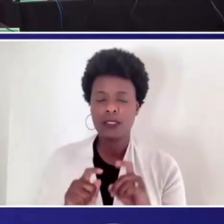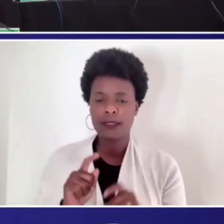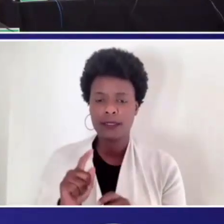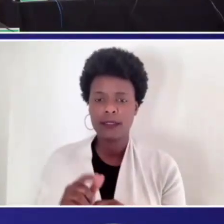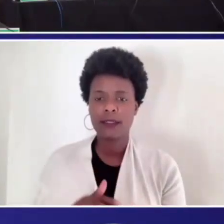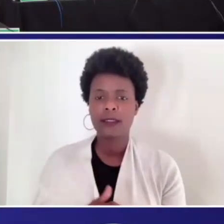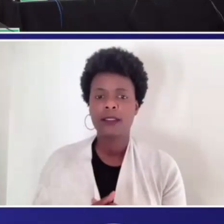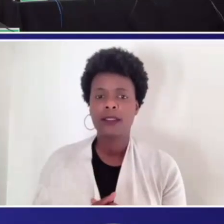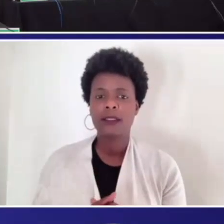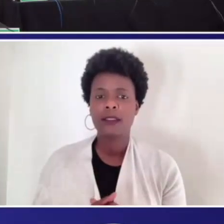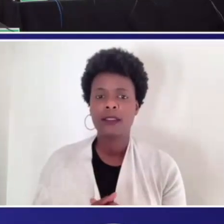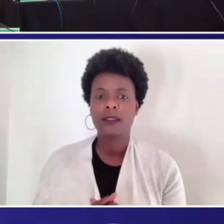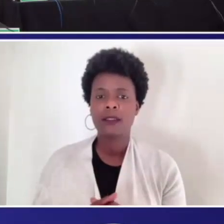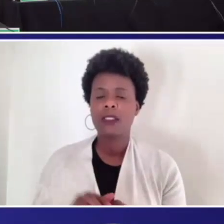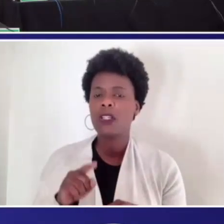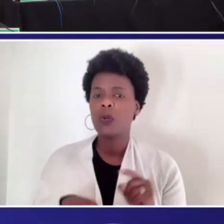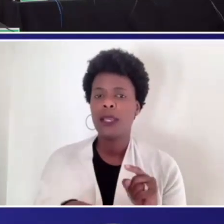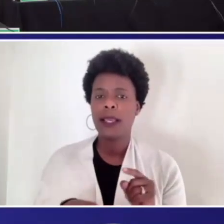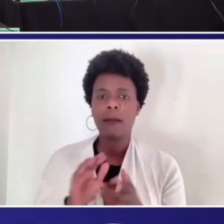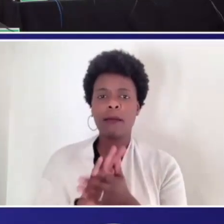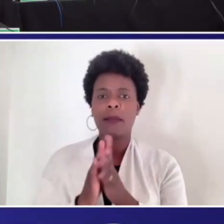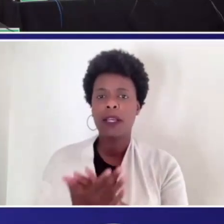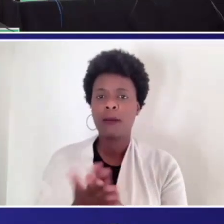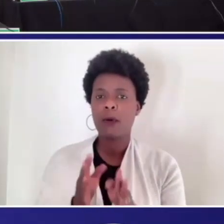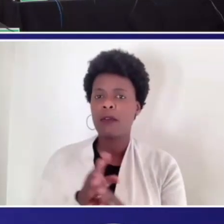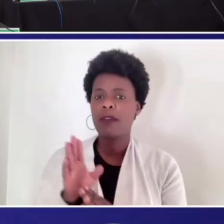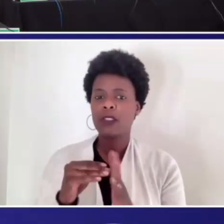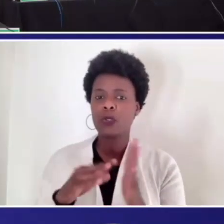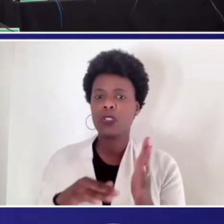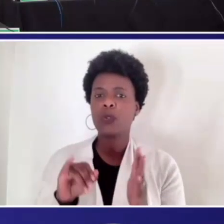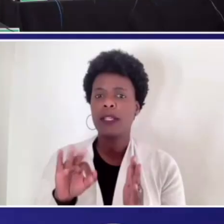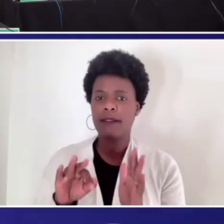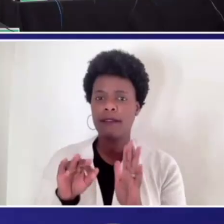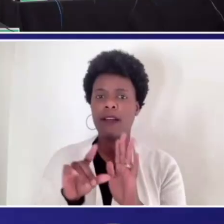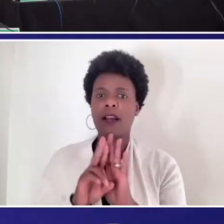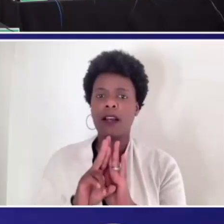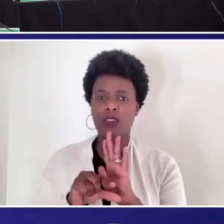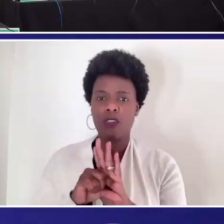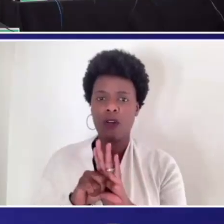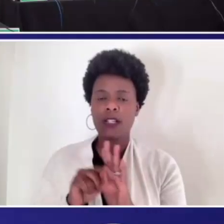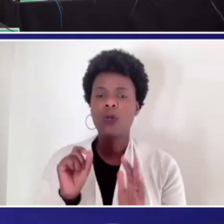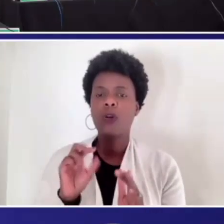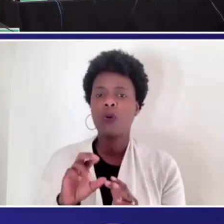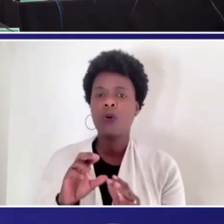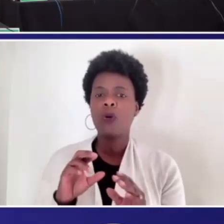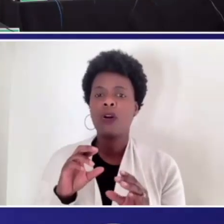You can't be a professional student if you're also an undergraduate student during the same period.